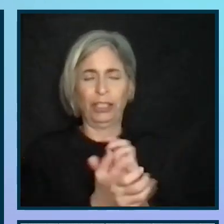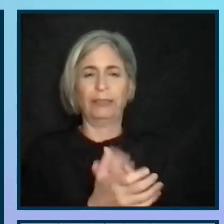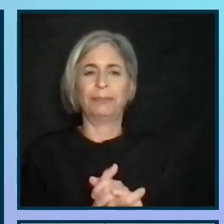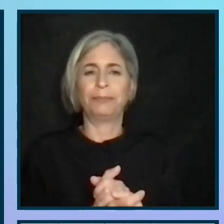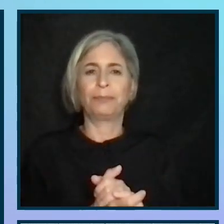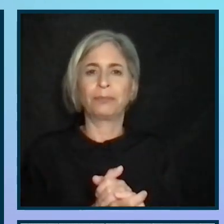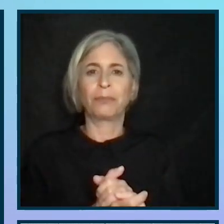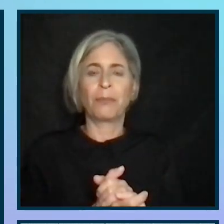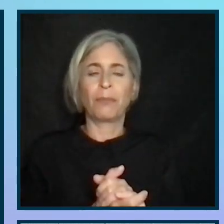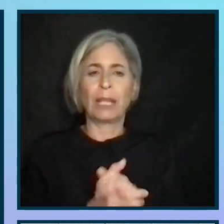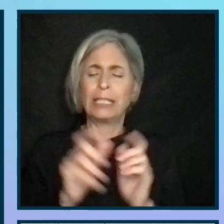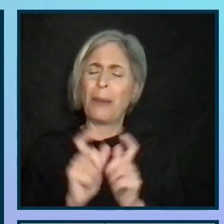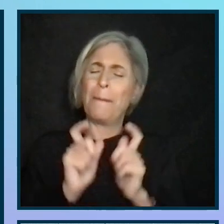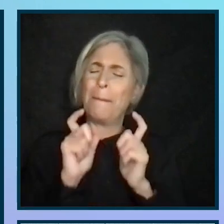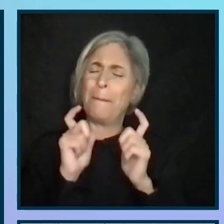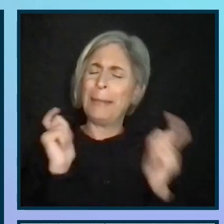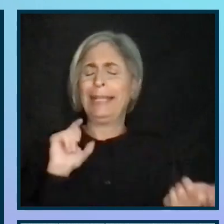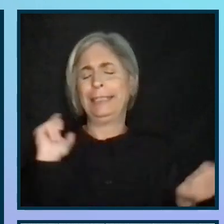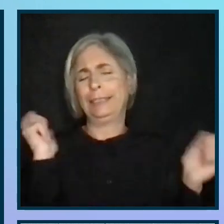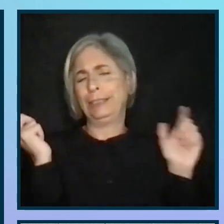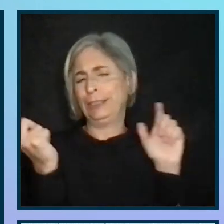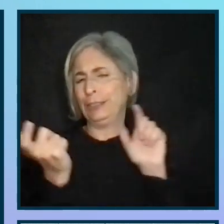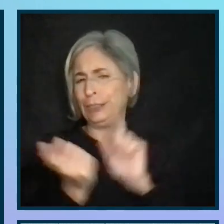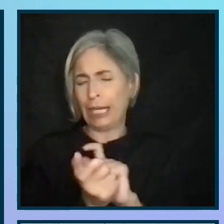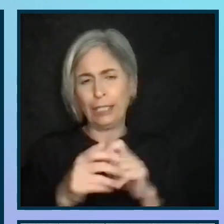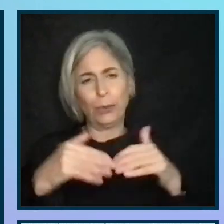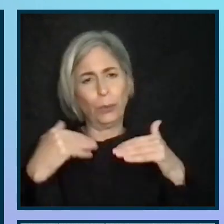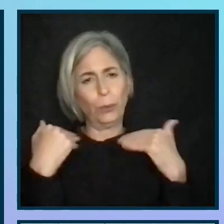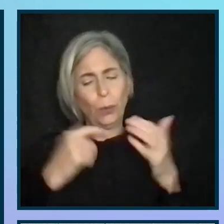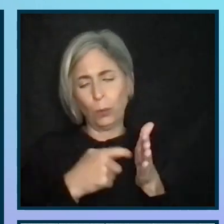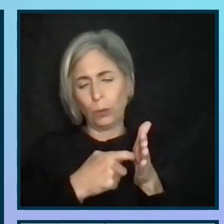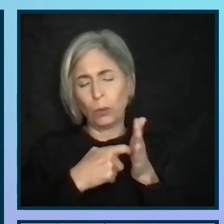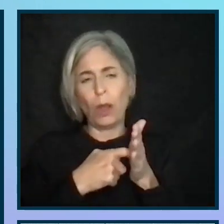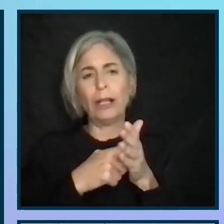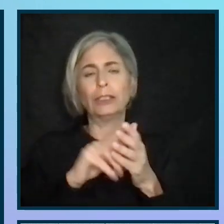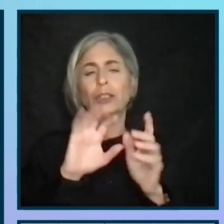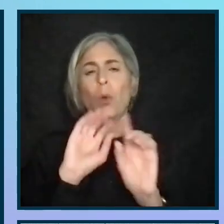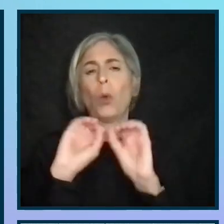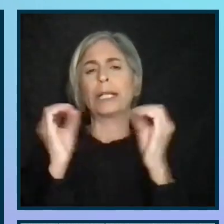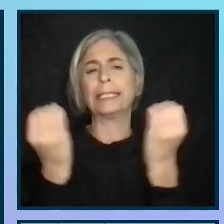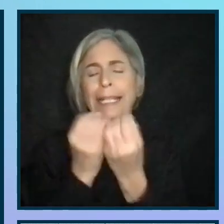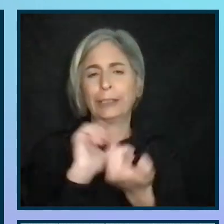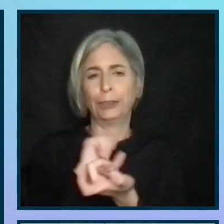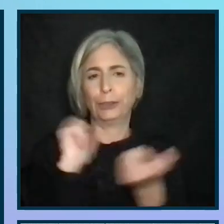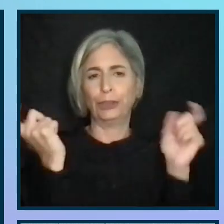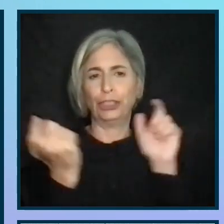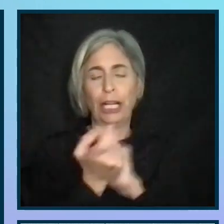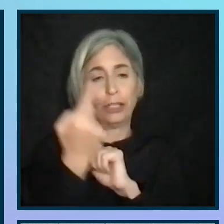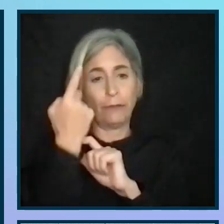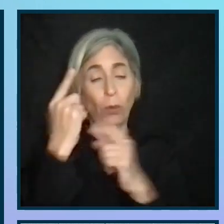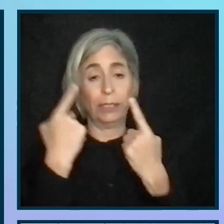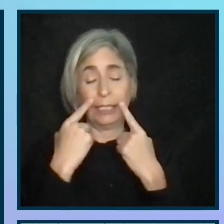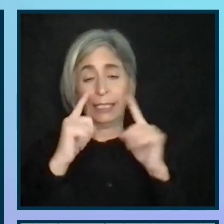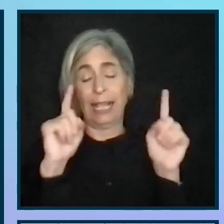is a big transformation and requires organizational change to ensure it's successfully implemented and adopted